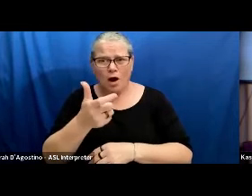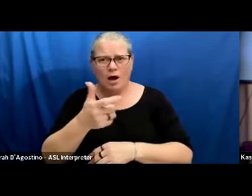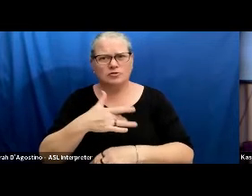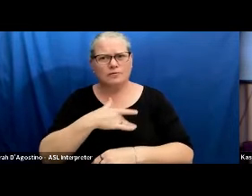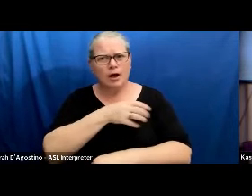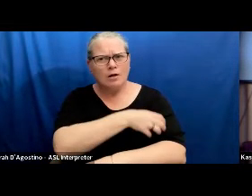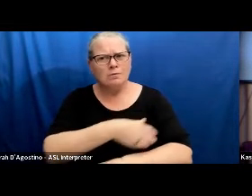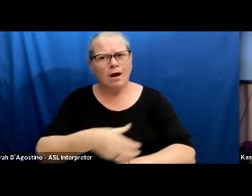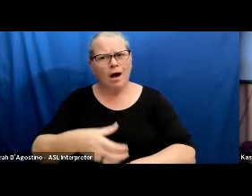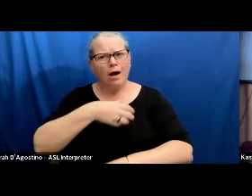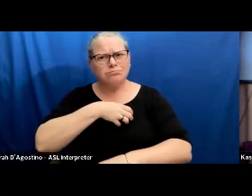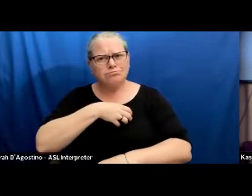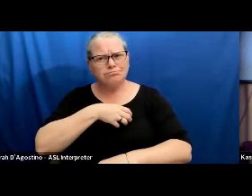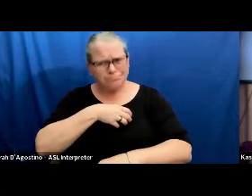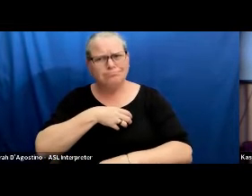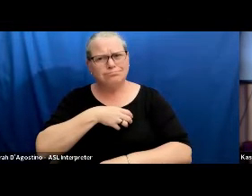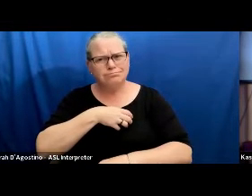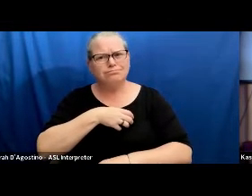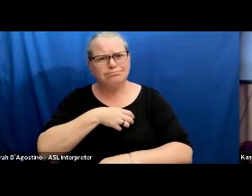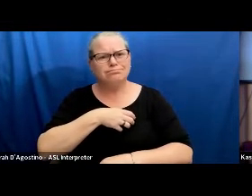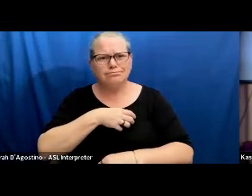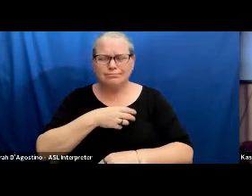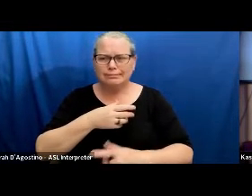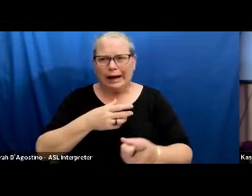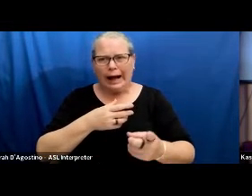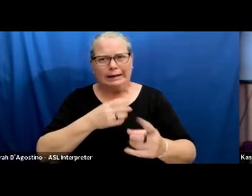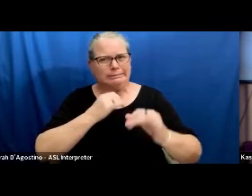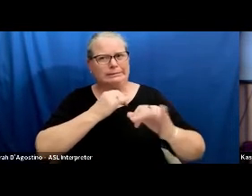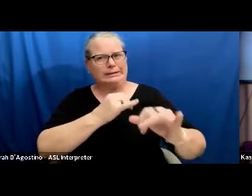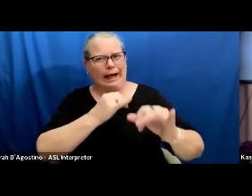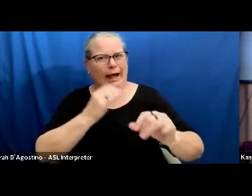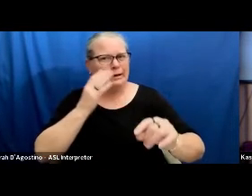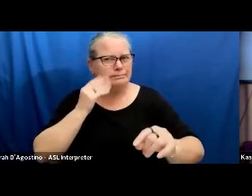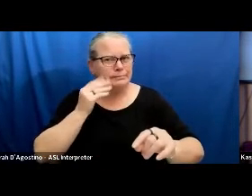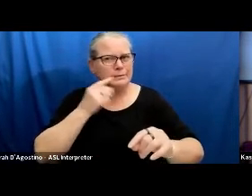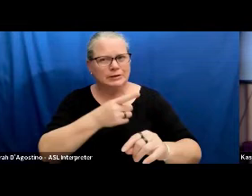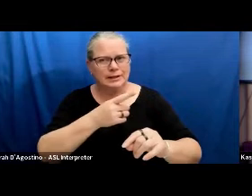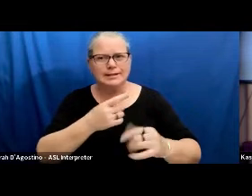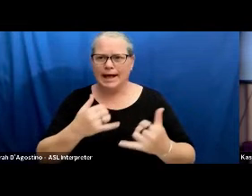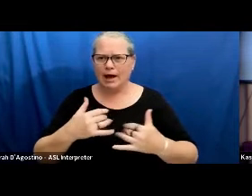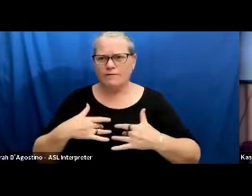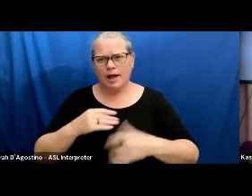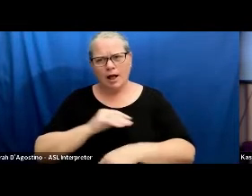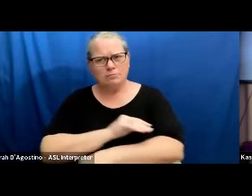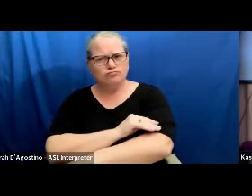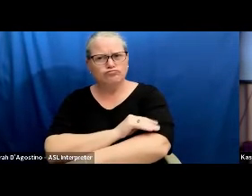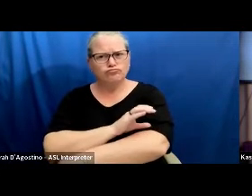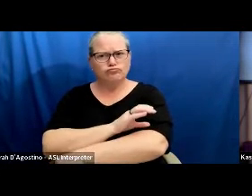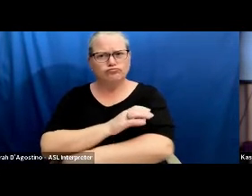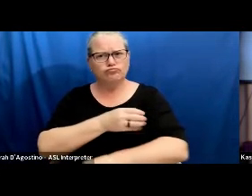encountered similar accessibility barriers to know that not only are you not alone but